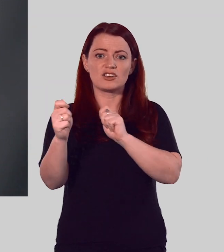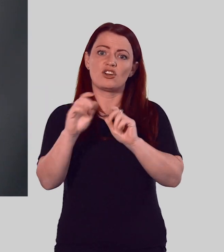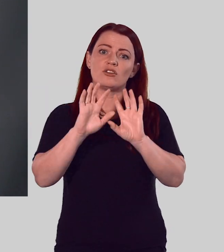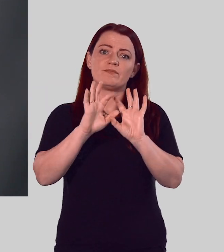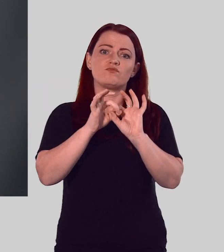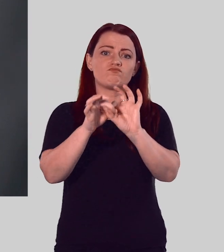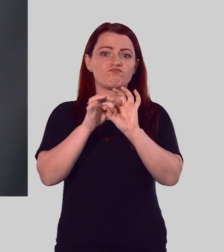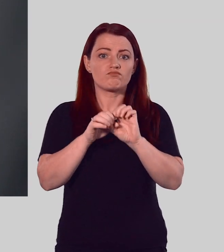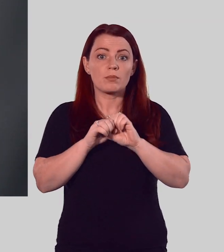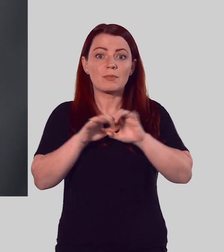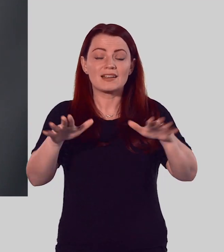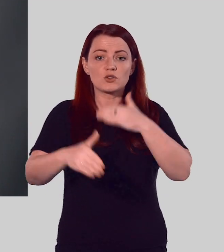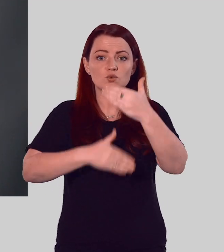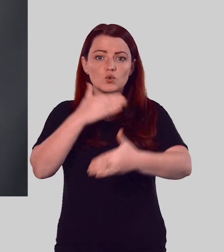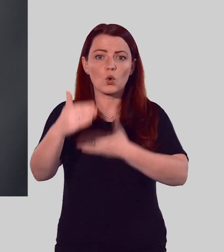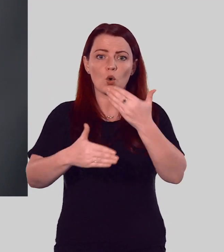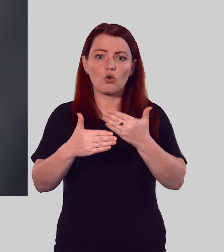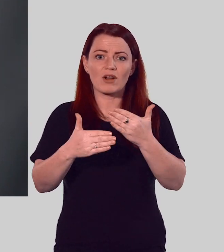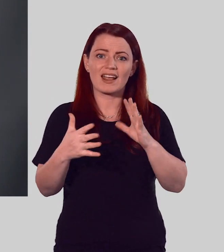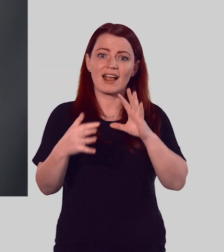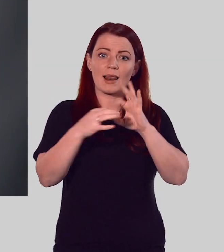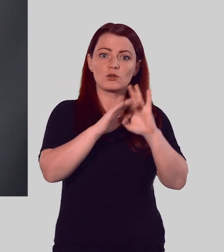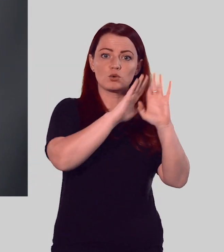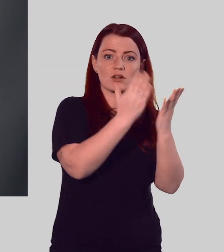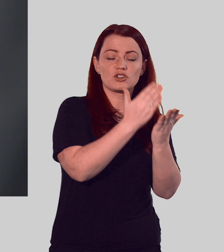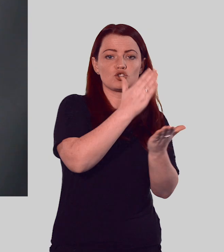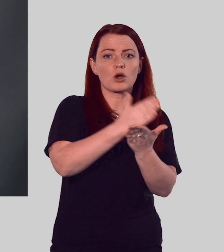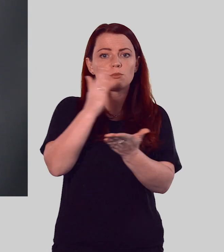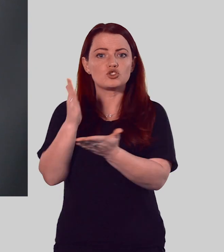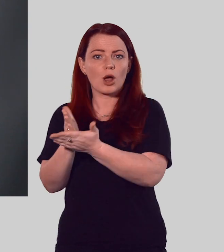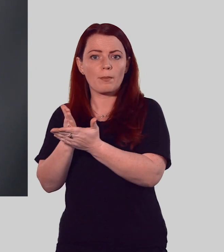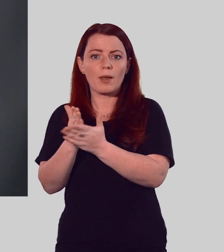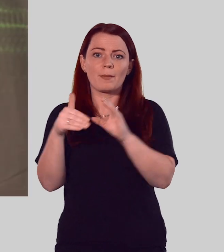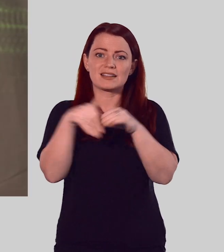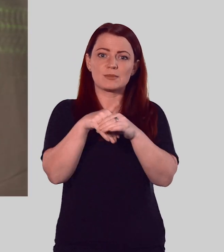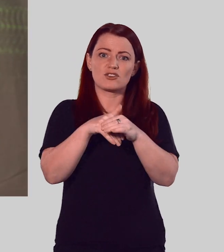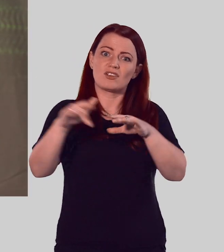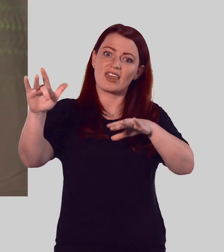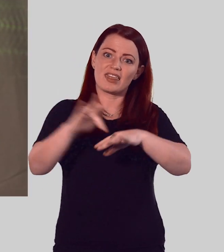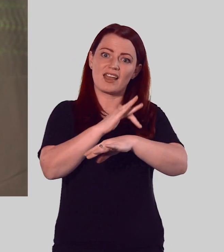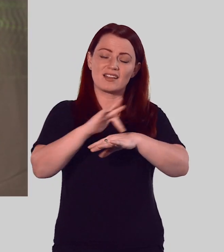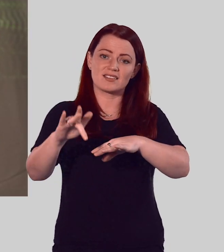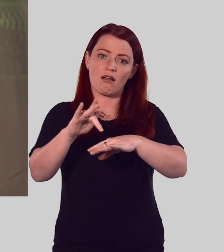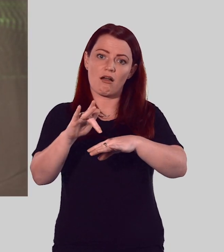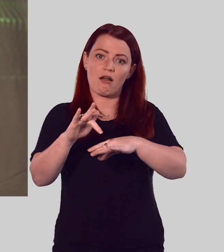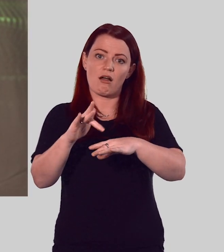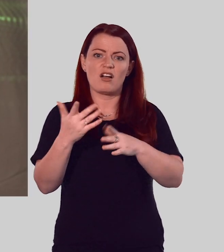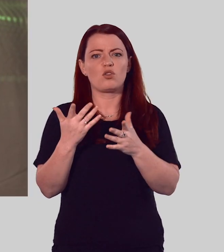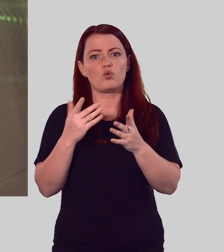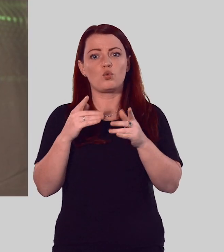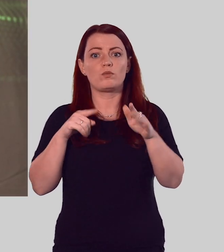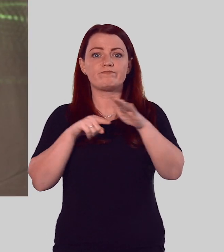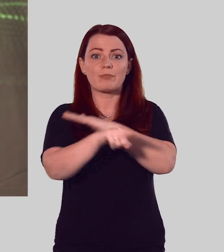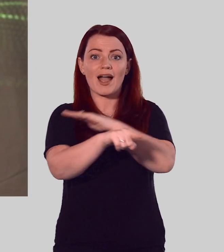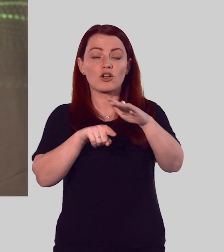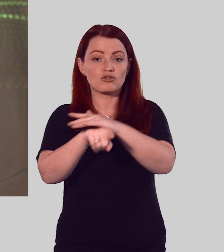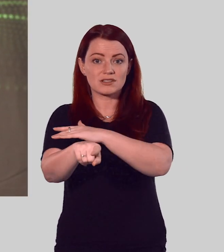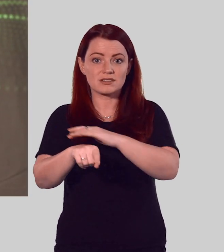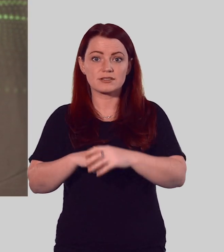a participatory theatre performance by Virtual Migrants. Through exploring this work we will examine a range of